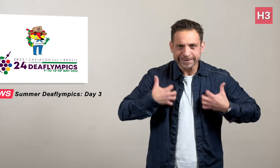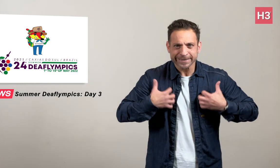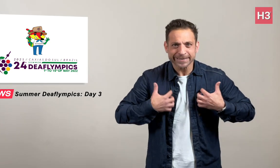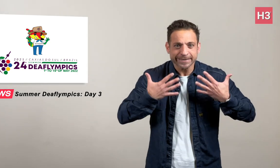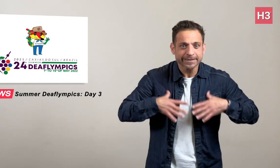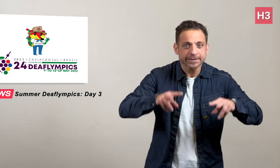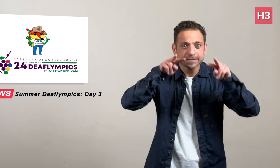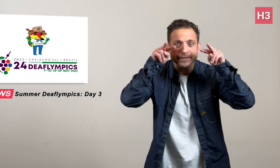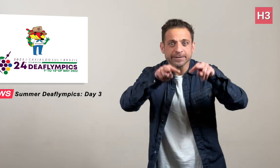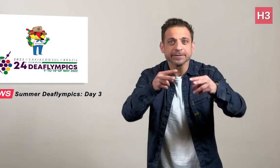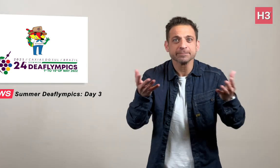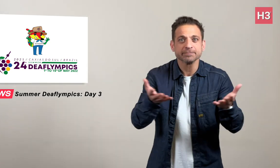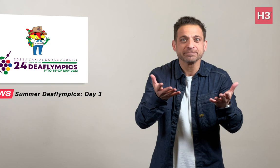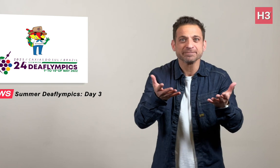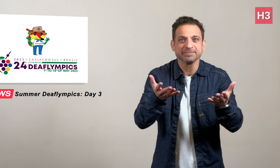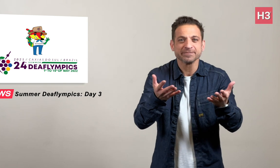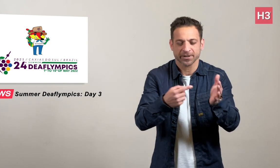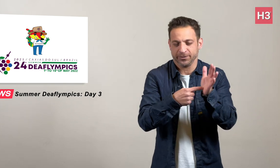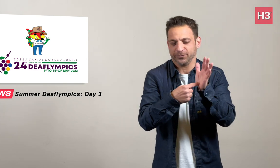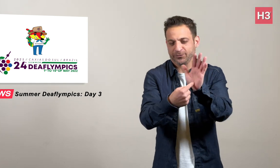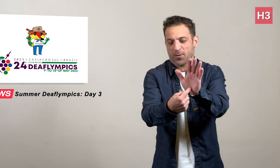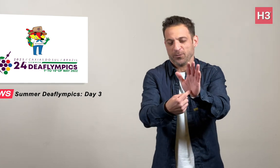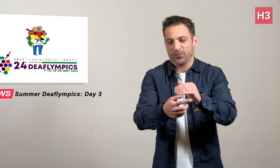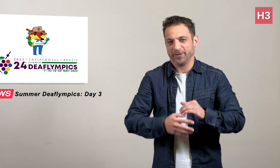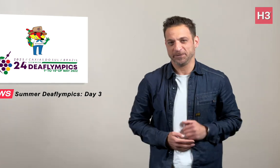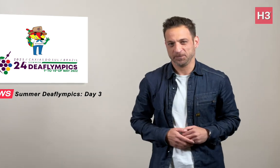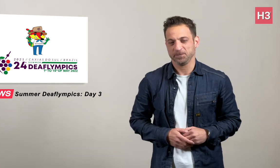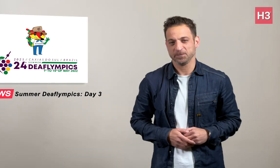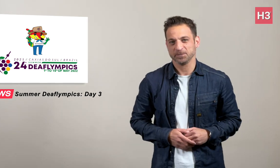Are you intrigued? Take a look.